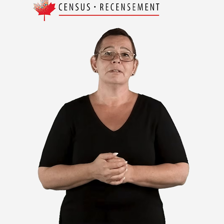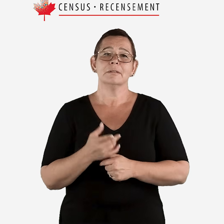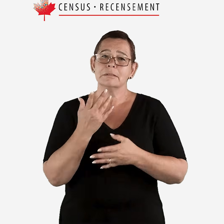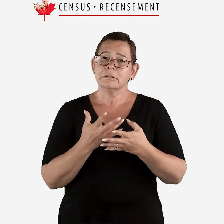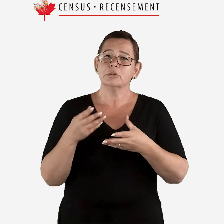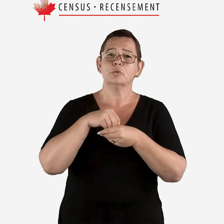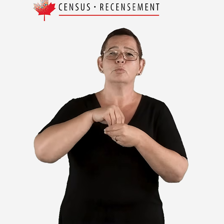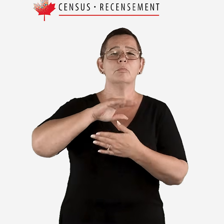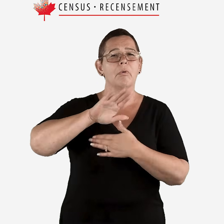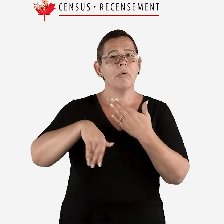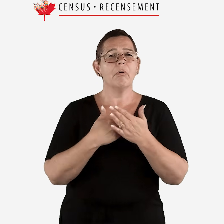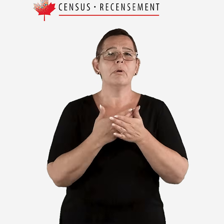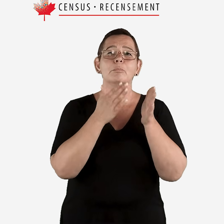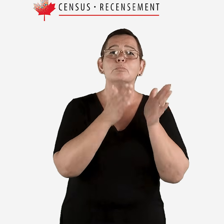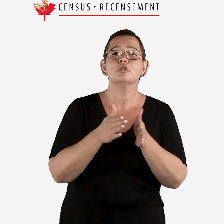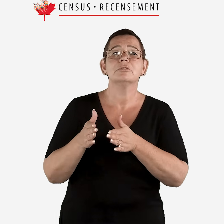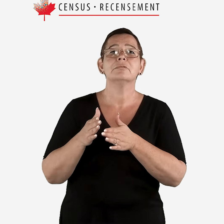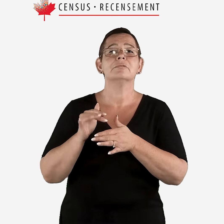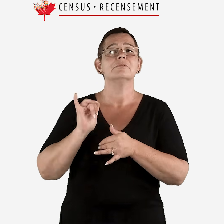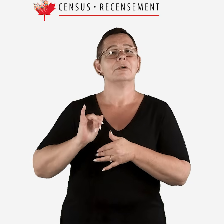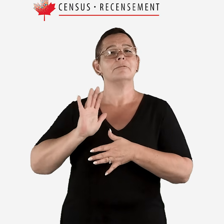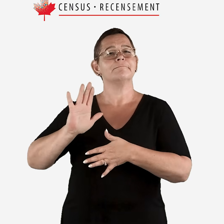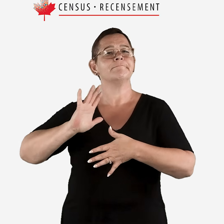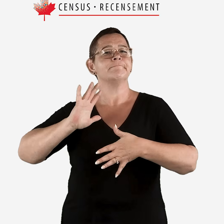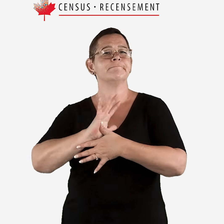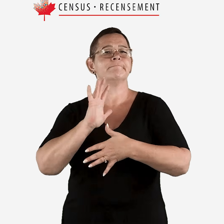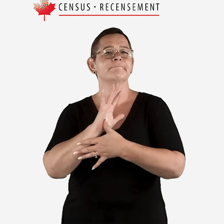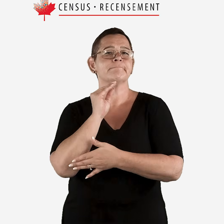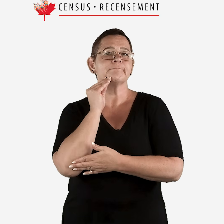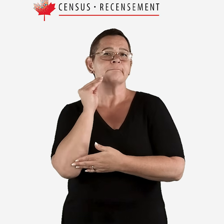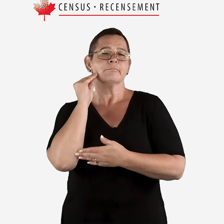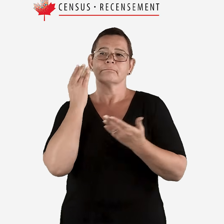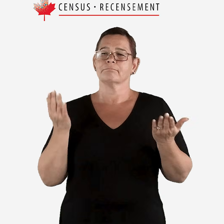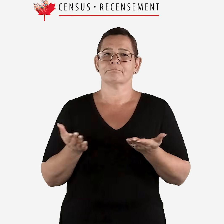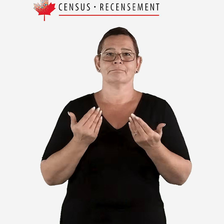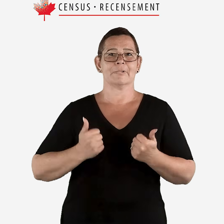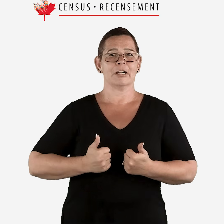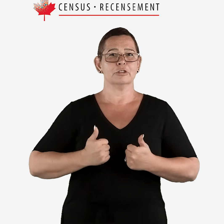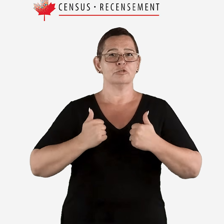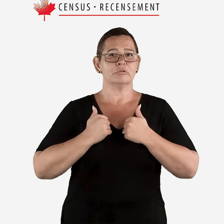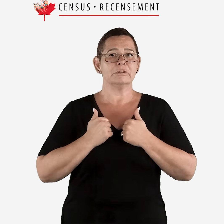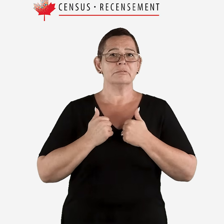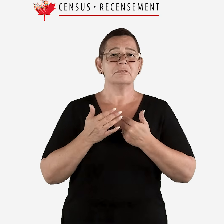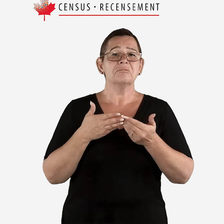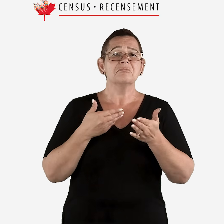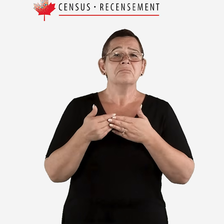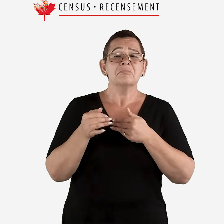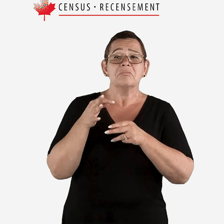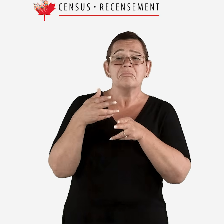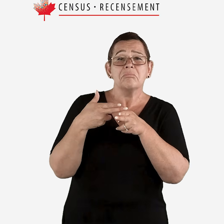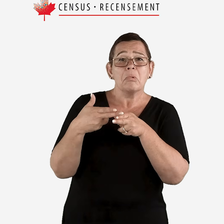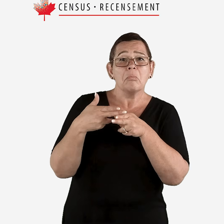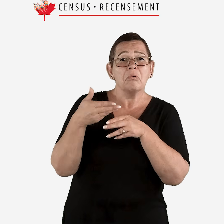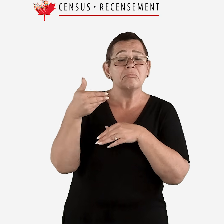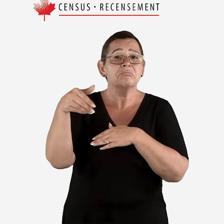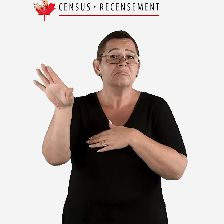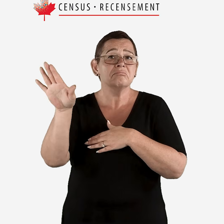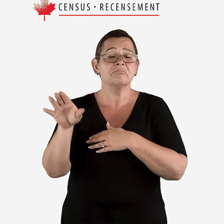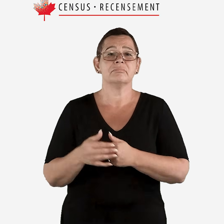Include all persons who have their main residence at this address, even if they are temporarily away.